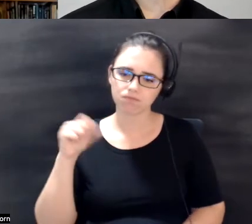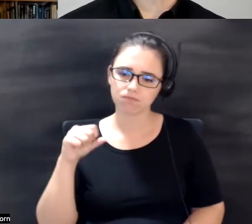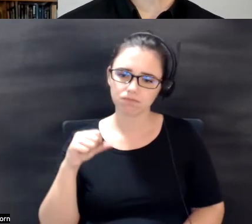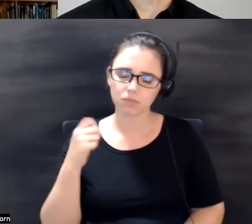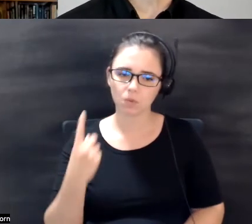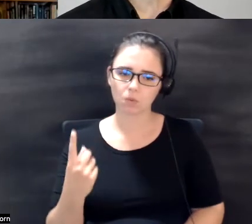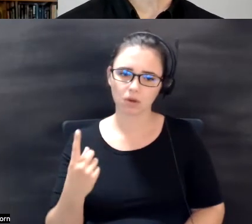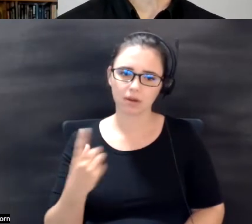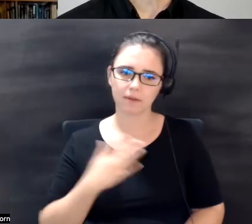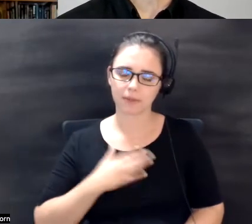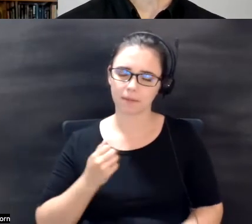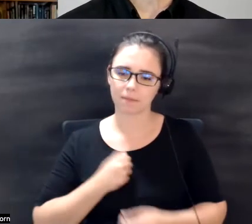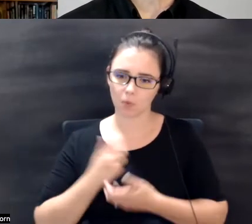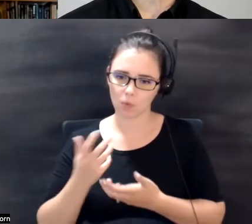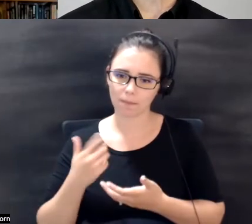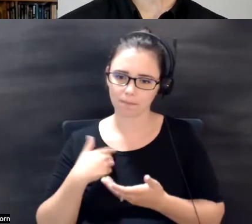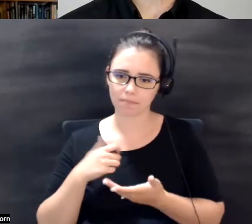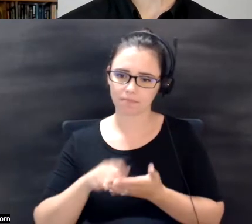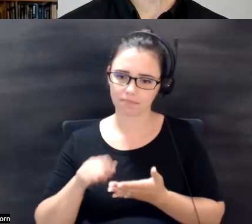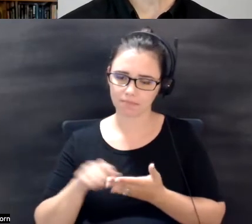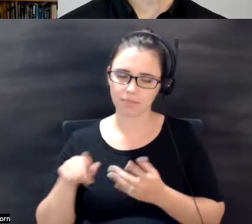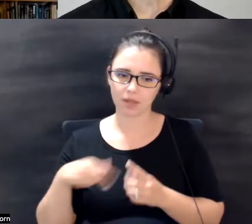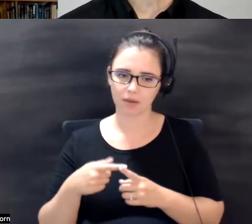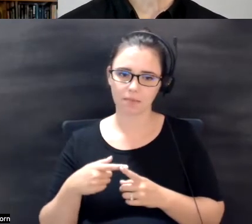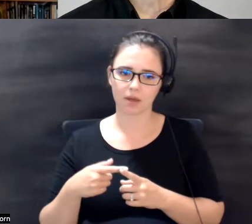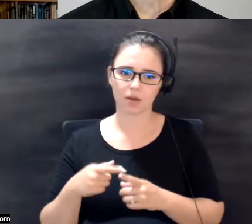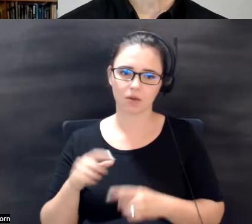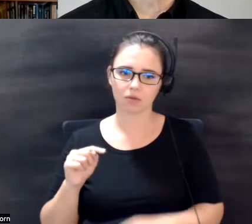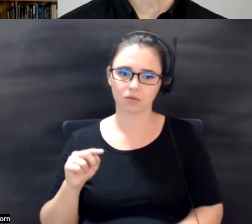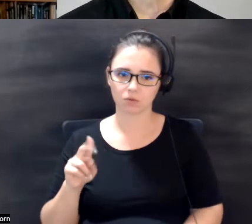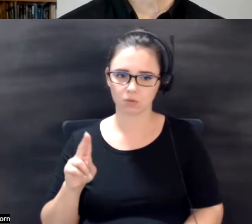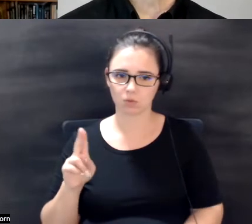one of the poems that I write about Tuol Sleng, the the school that was